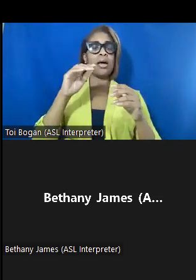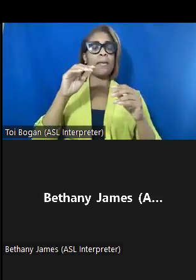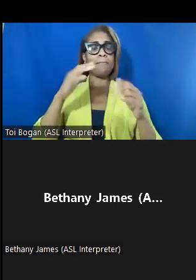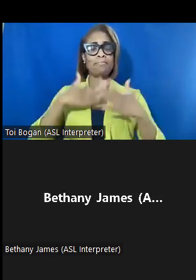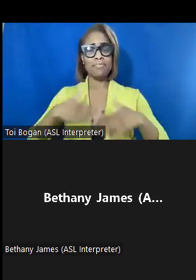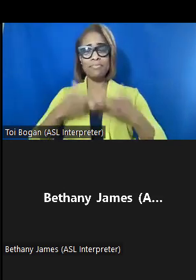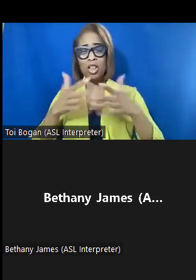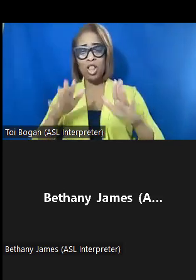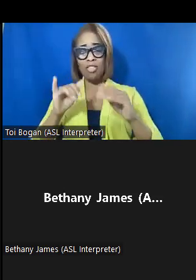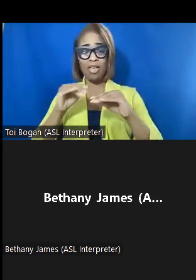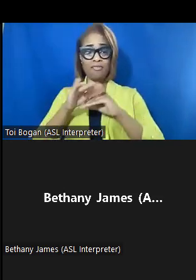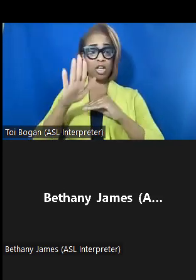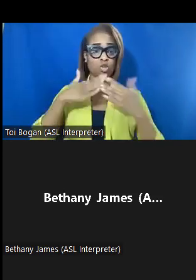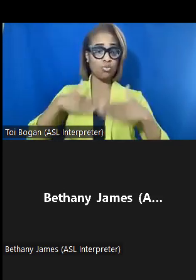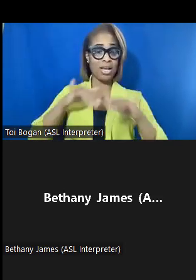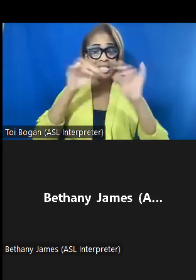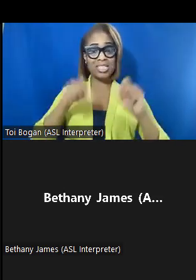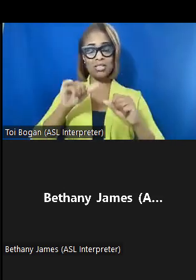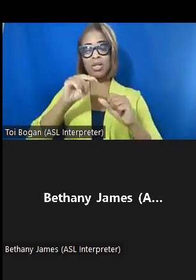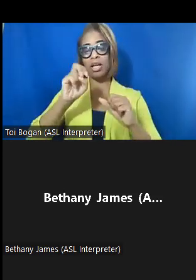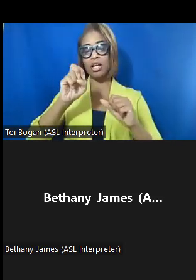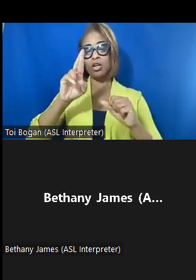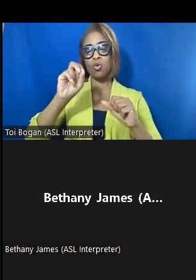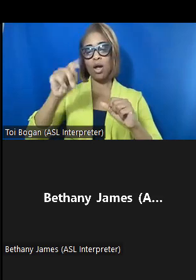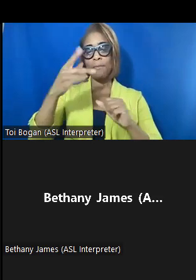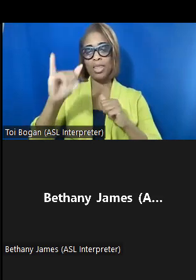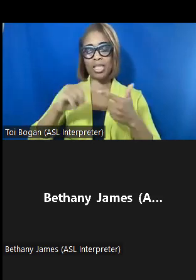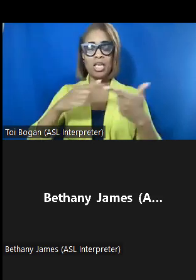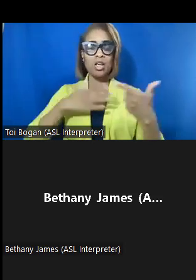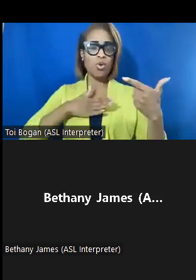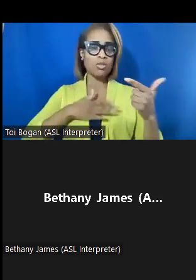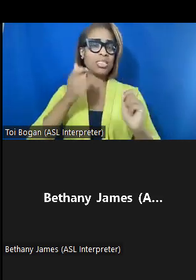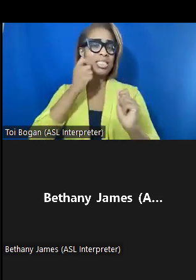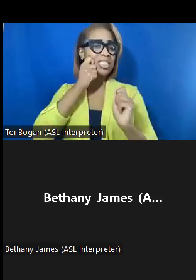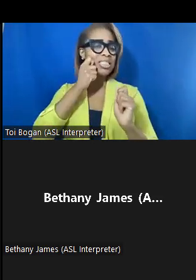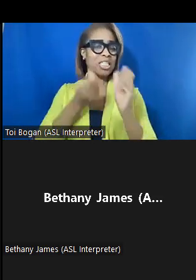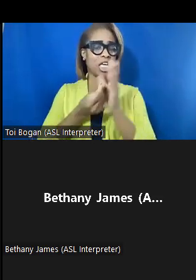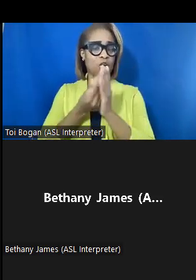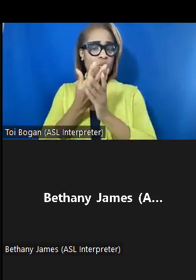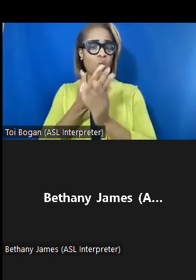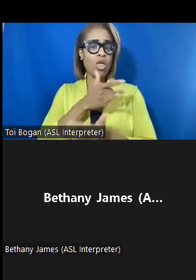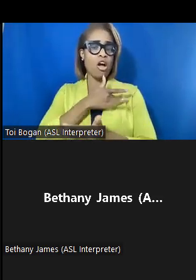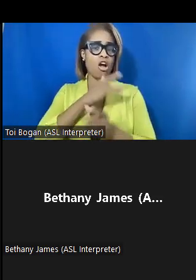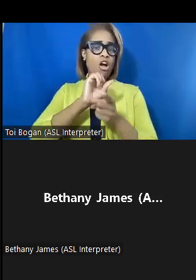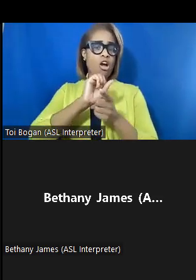your body systems such as neuropathy, respiratory, skin growth, heart conditions, those type of things.